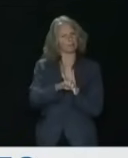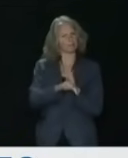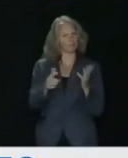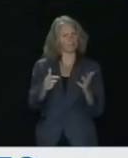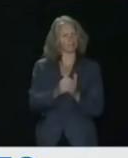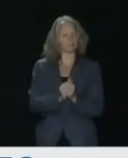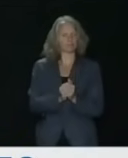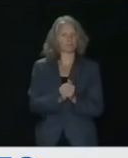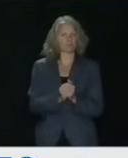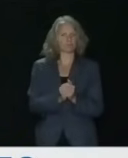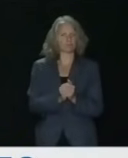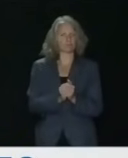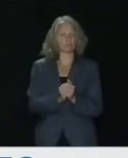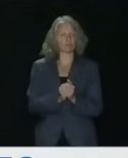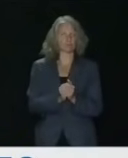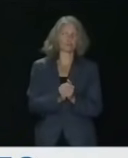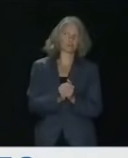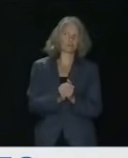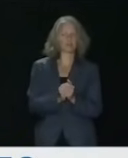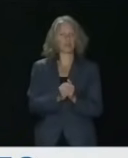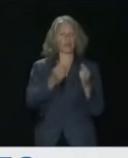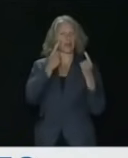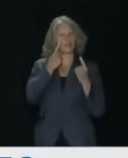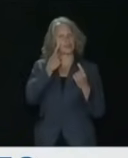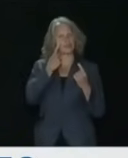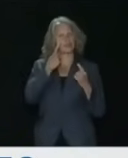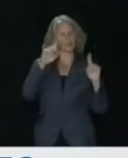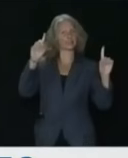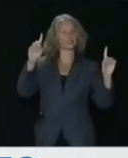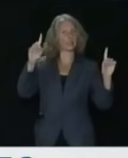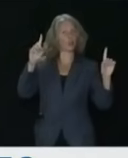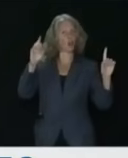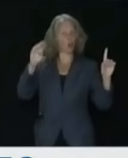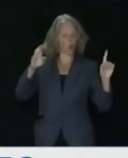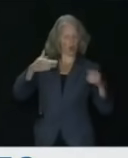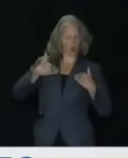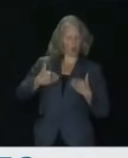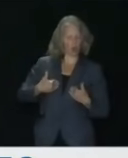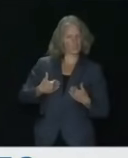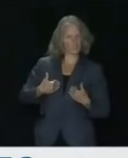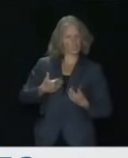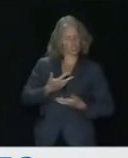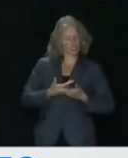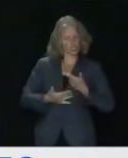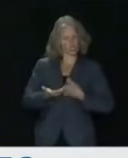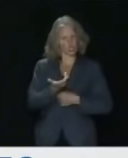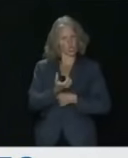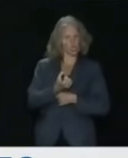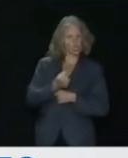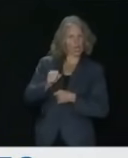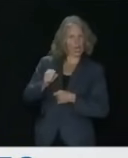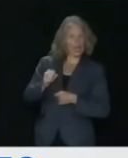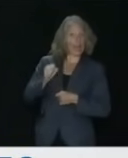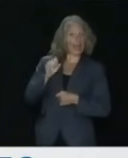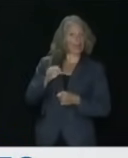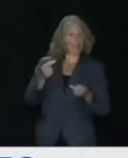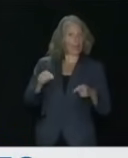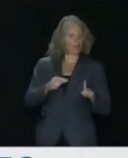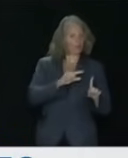DR. TAM CAN YOU PLEASE GIVE A BIT MORE EXPLANATION OF THE